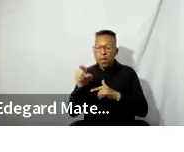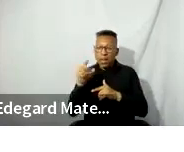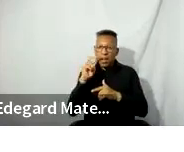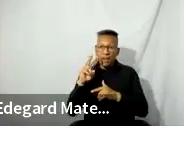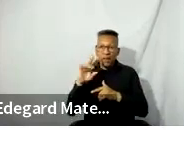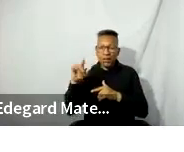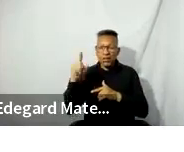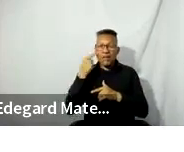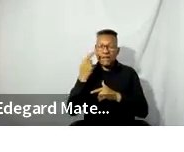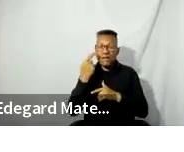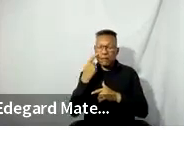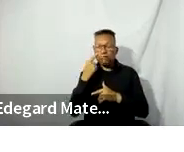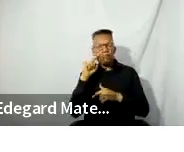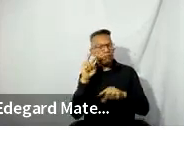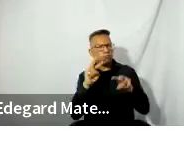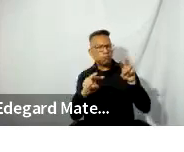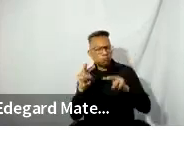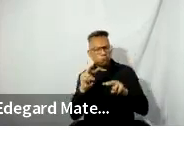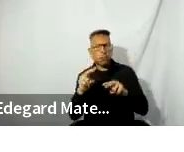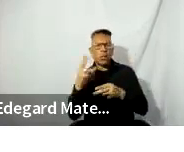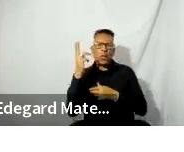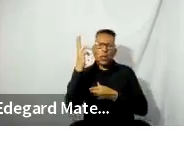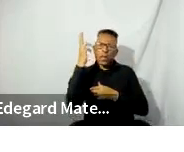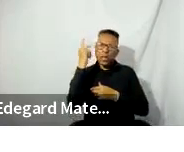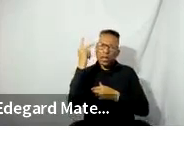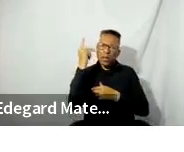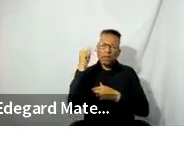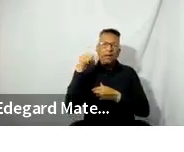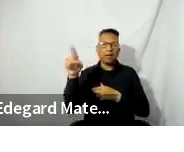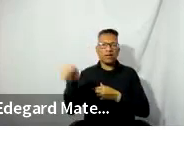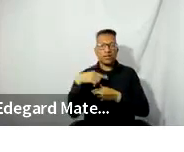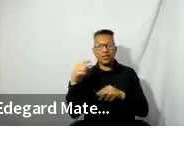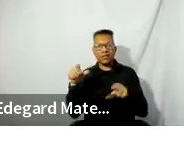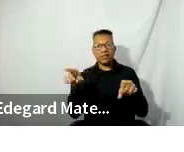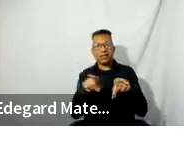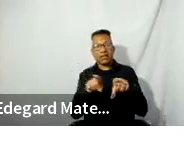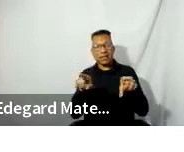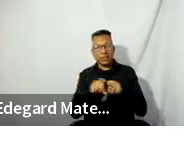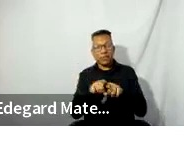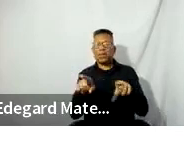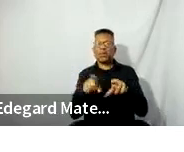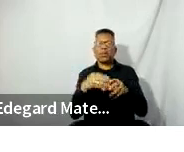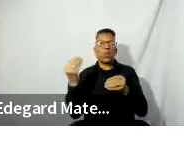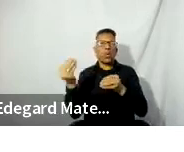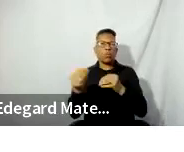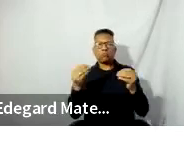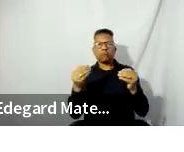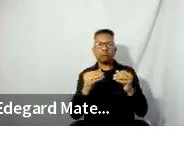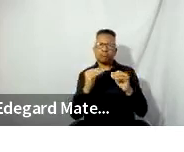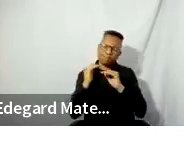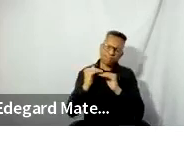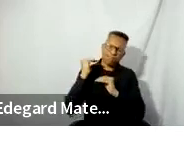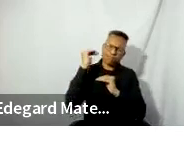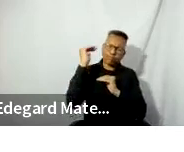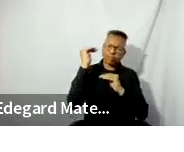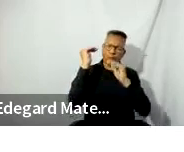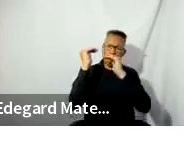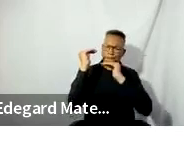relationship between natural l, all while lower and lower and higher cultural lower and higher cultural forms of business and things thinking